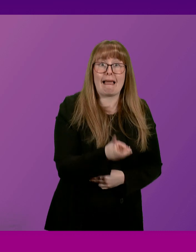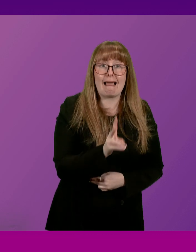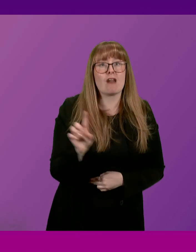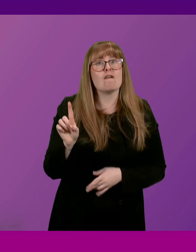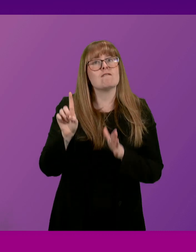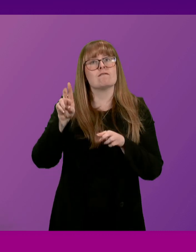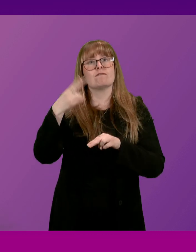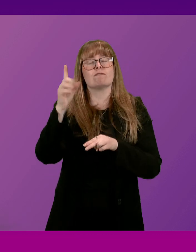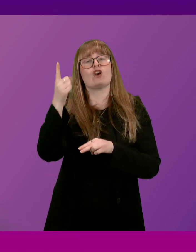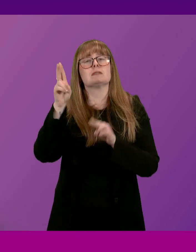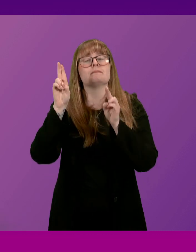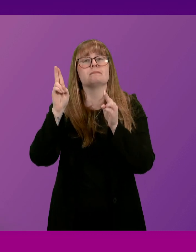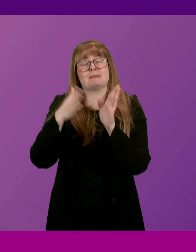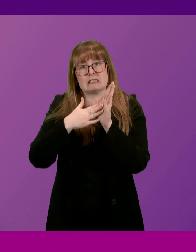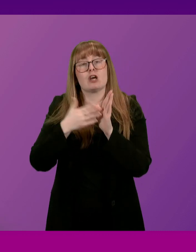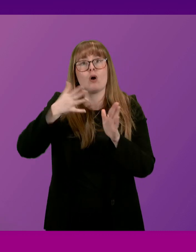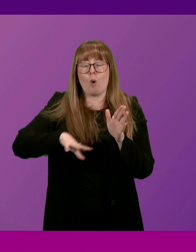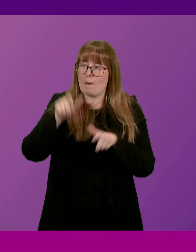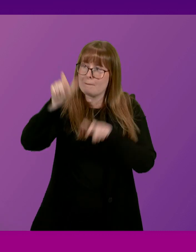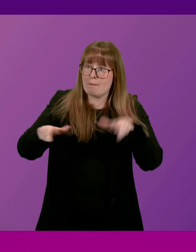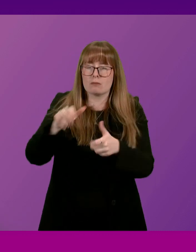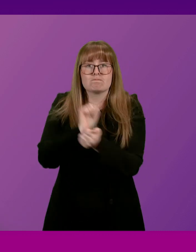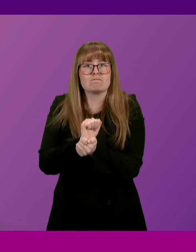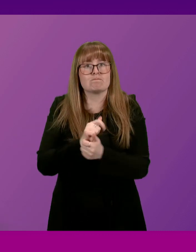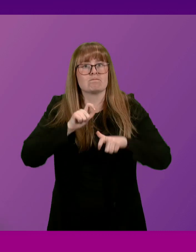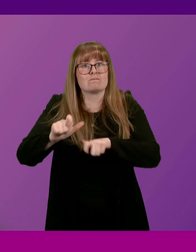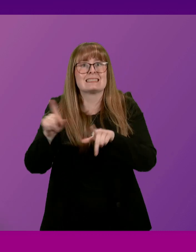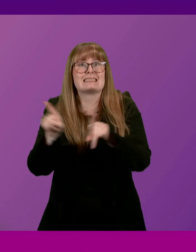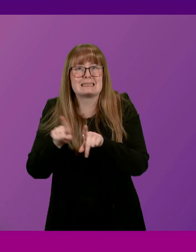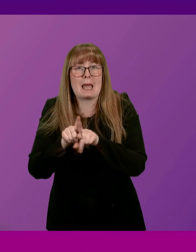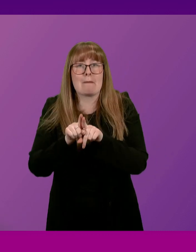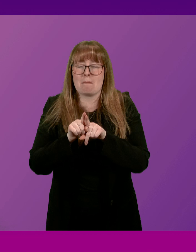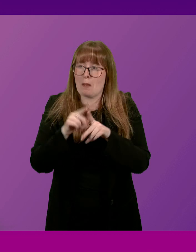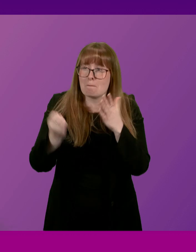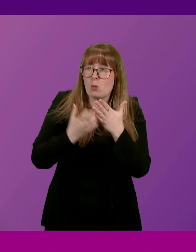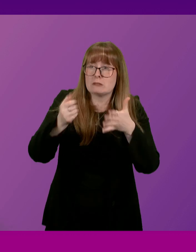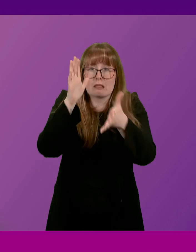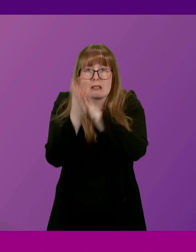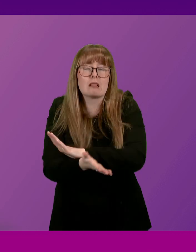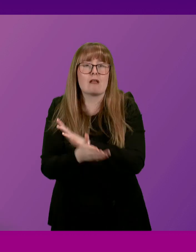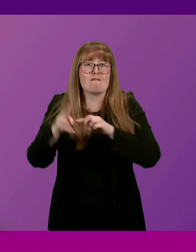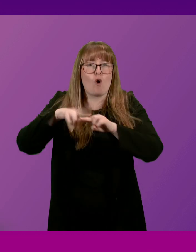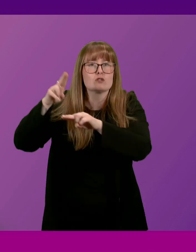to keep people locked into expensive and polluting fossil fuels for even longer.